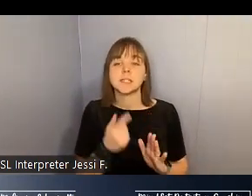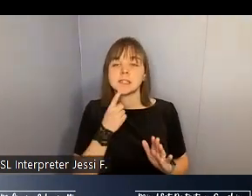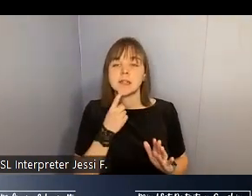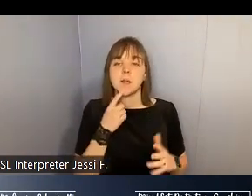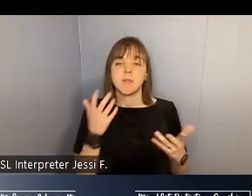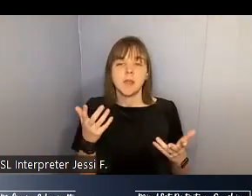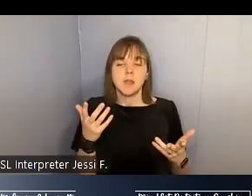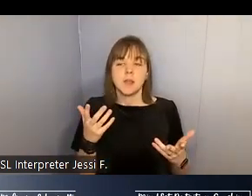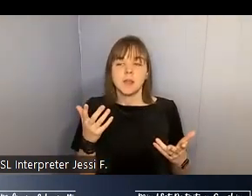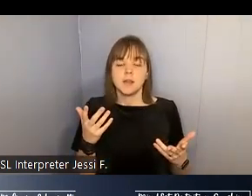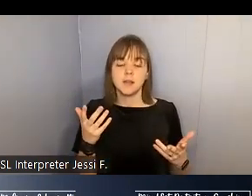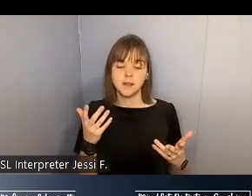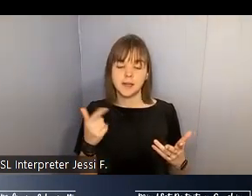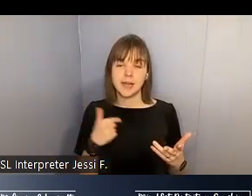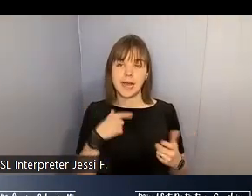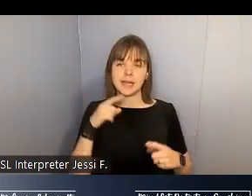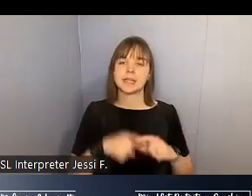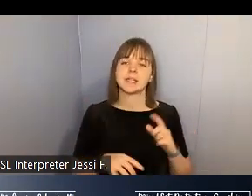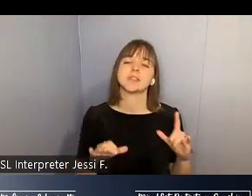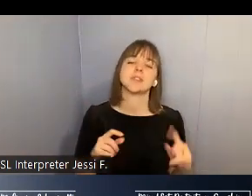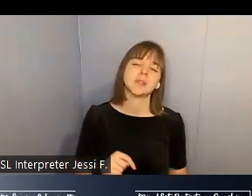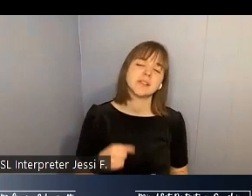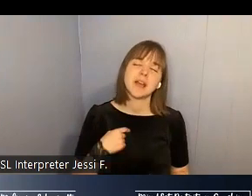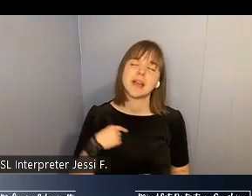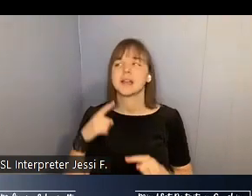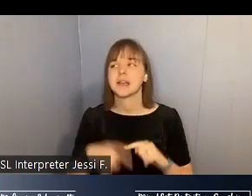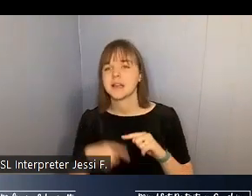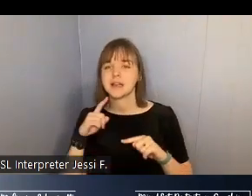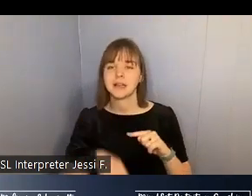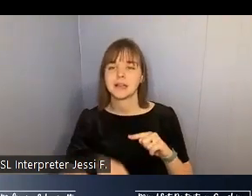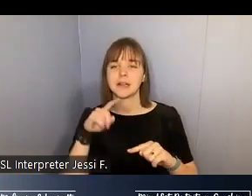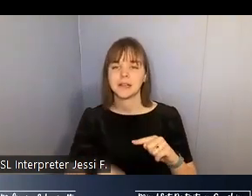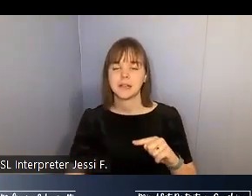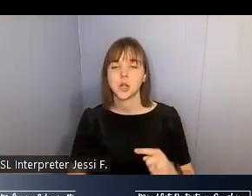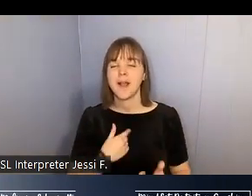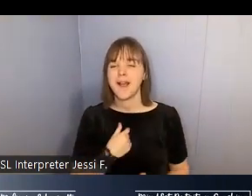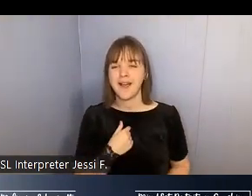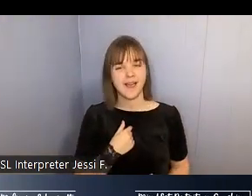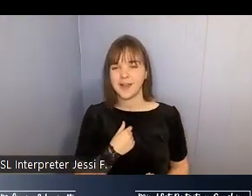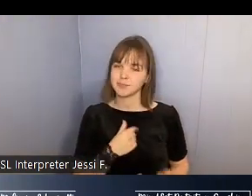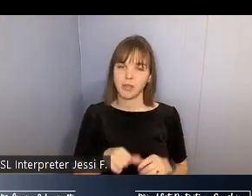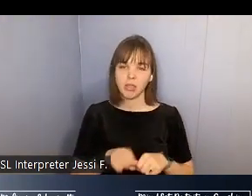we say things like, I can't do this because, or I'm not good at blank, or I've tried everything. Nothing works.